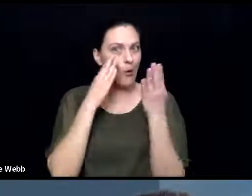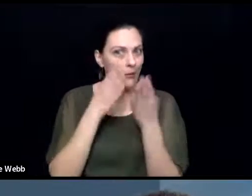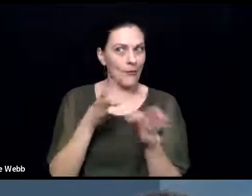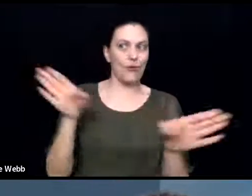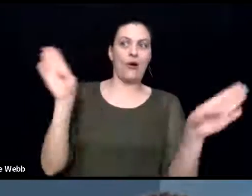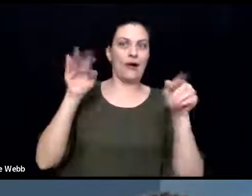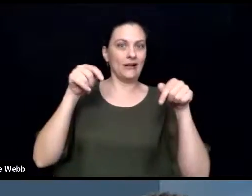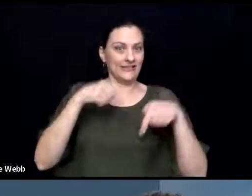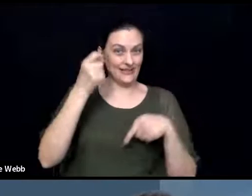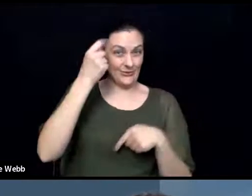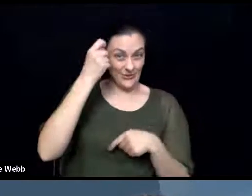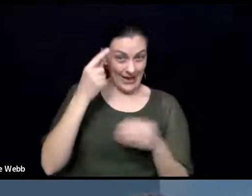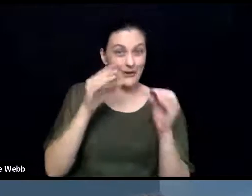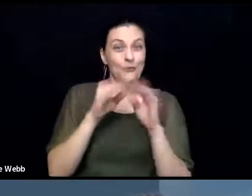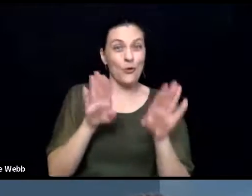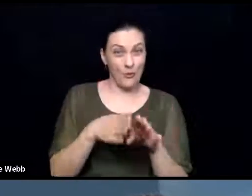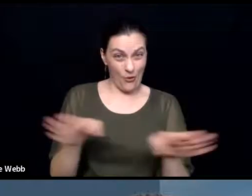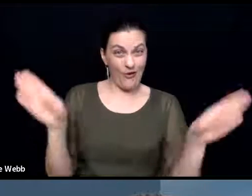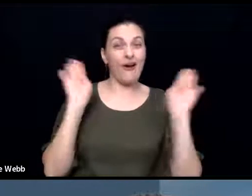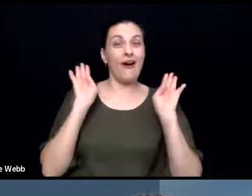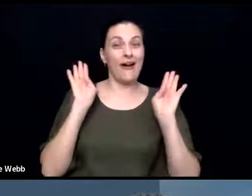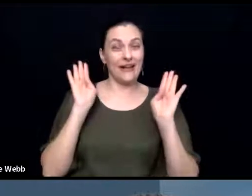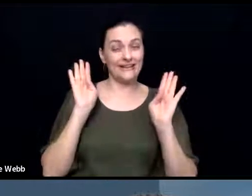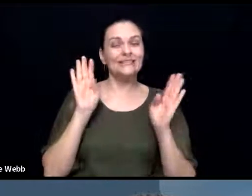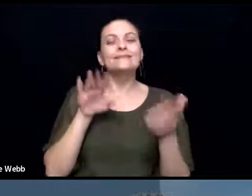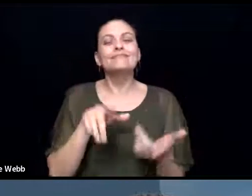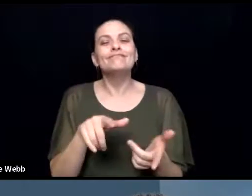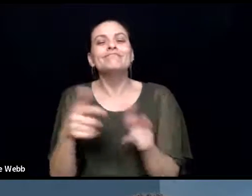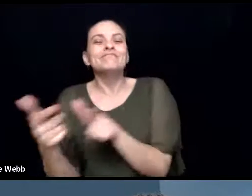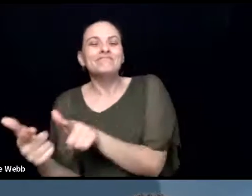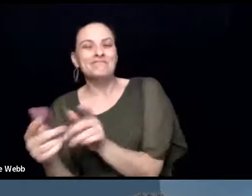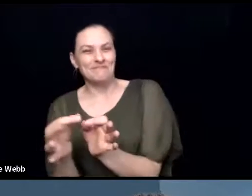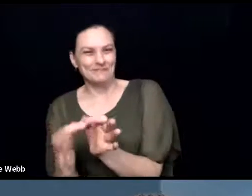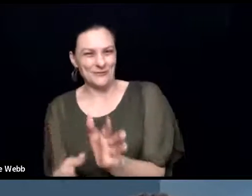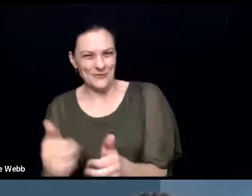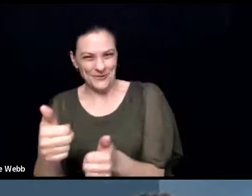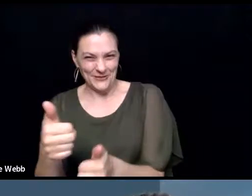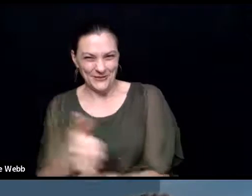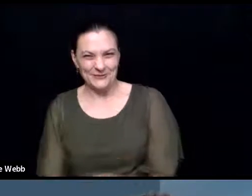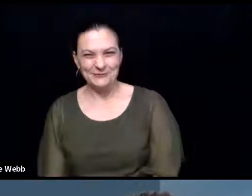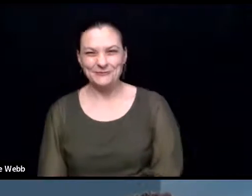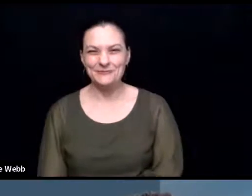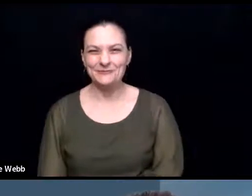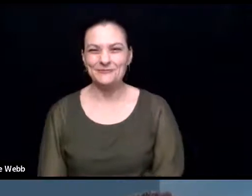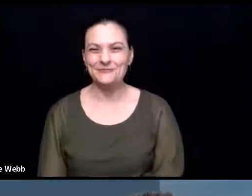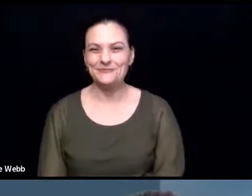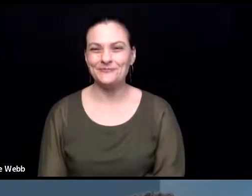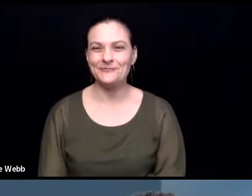you know, a lot of culture, global culture, there is a piece of American culture in global